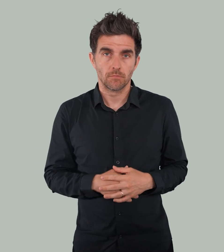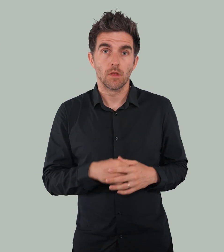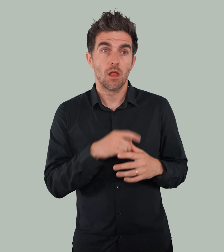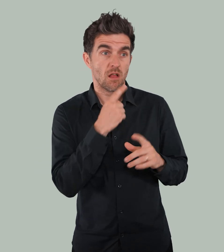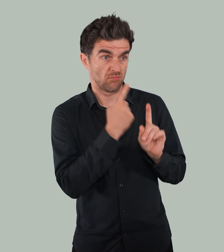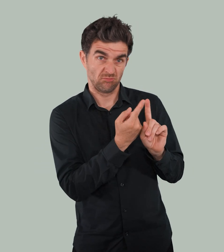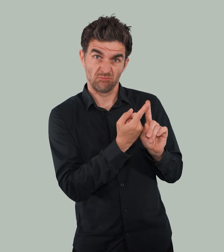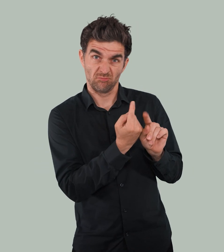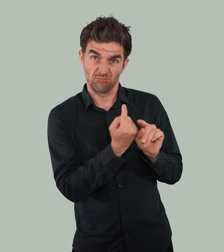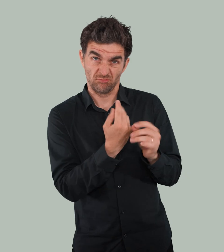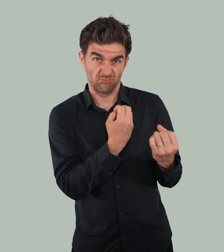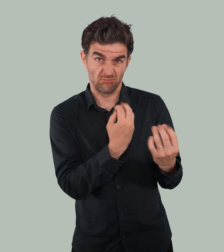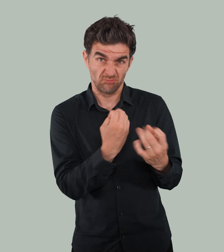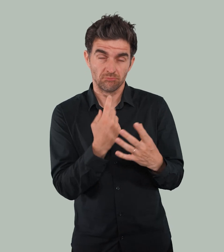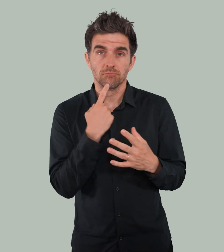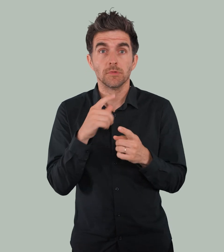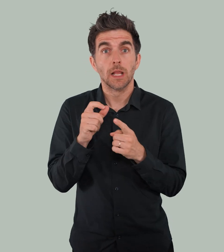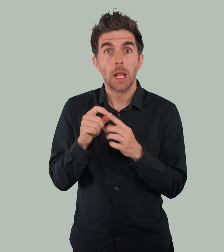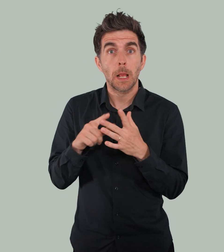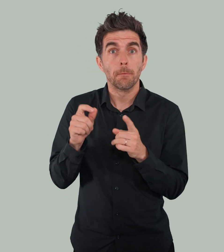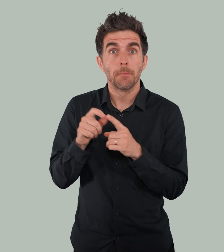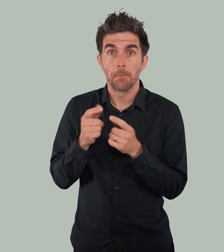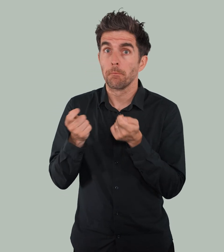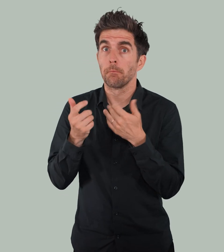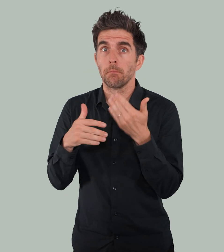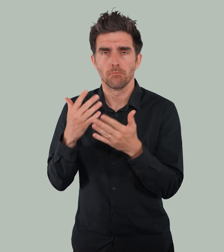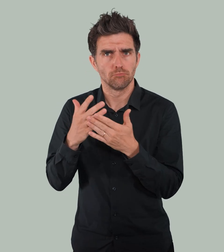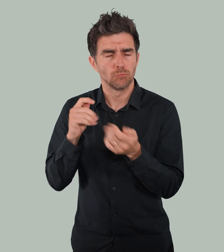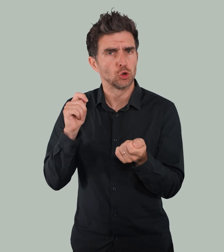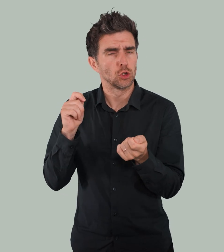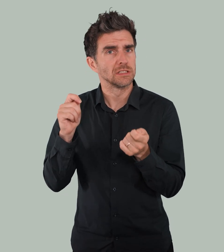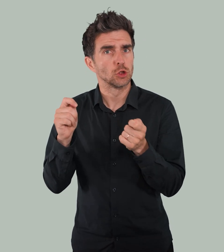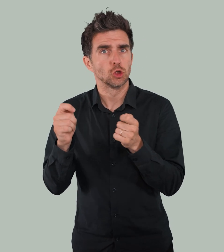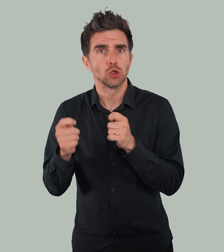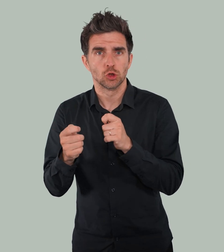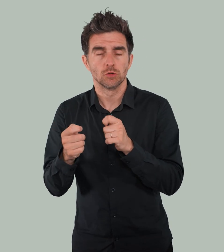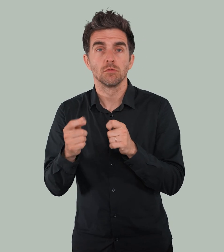Respondents say that PIP is operating in a changing context,